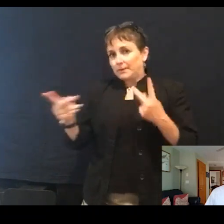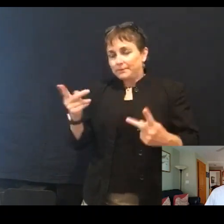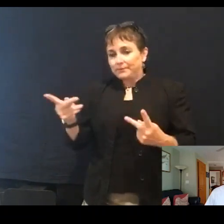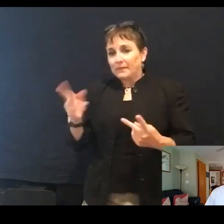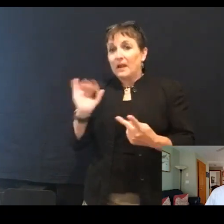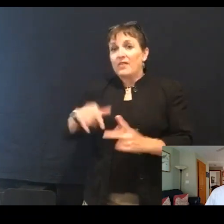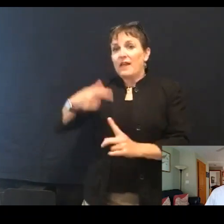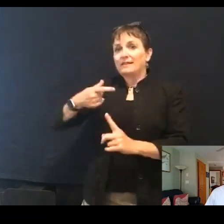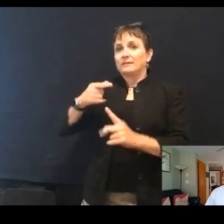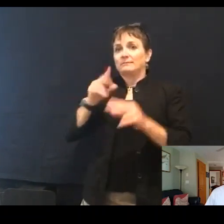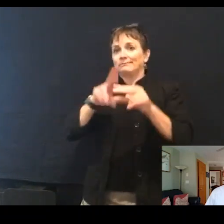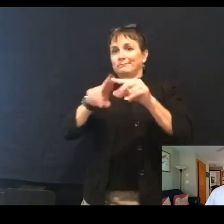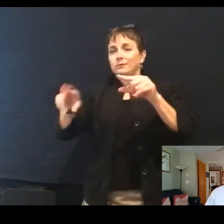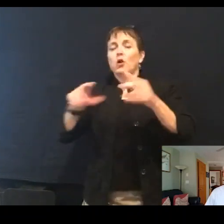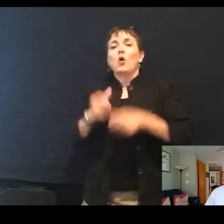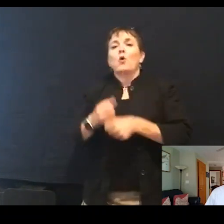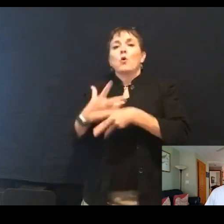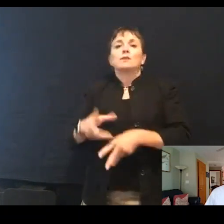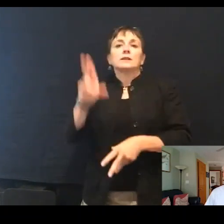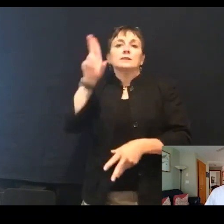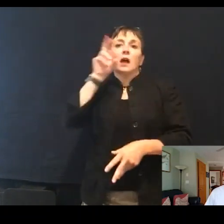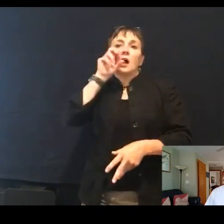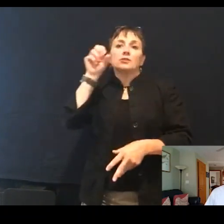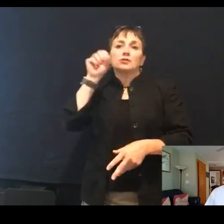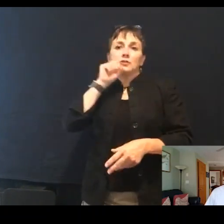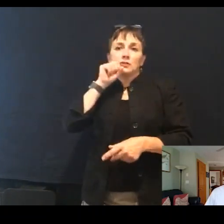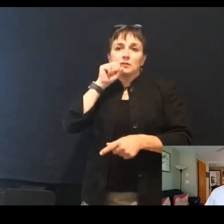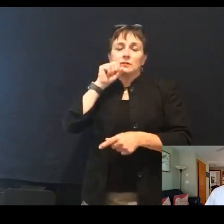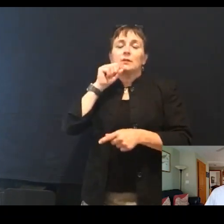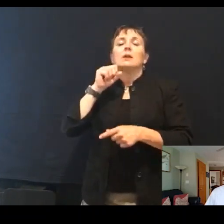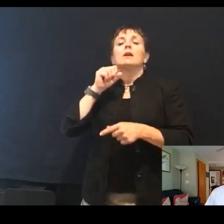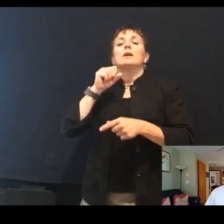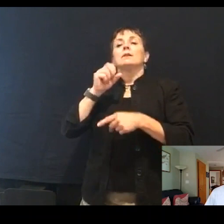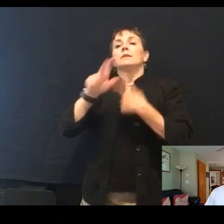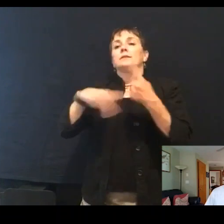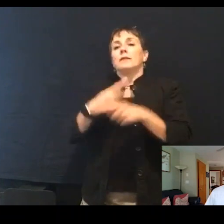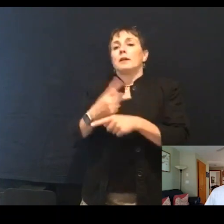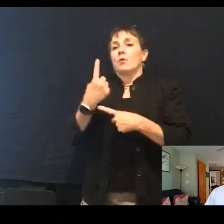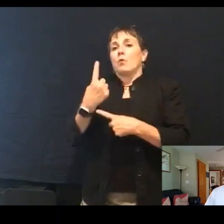And that is the gene that causes Usher syndrome type 1B.